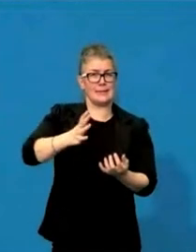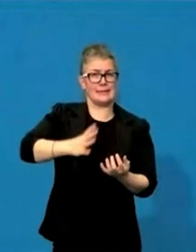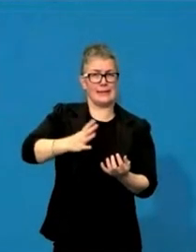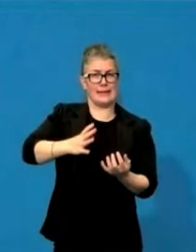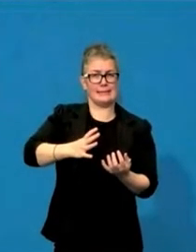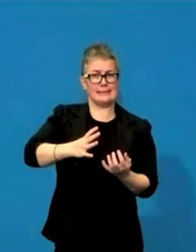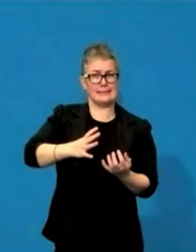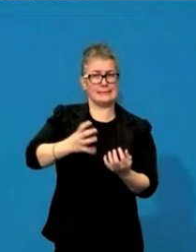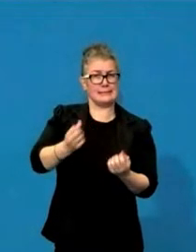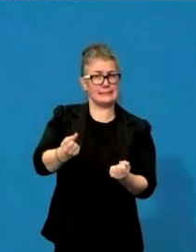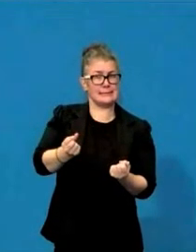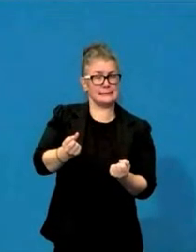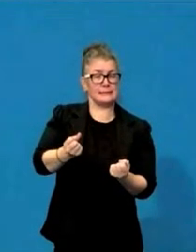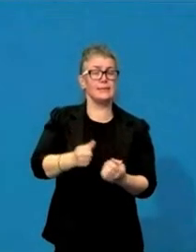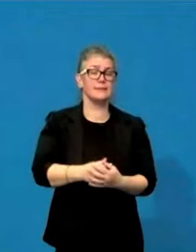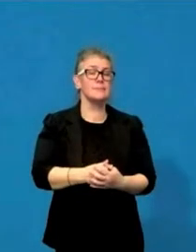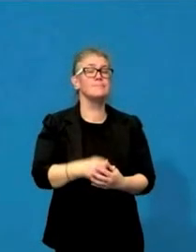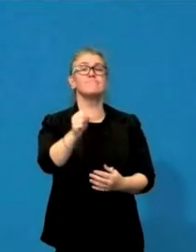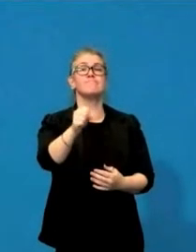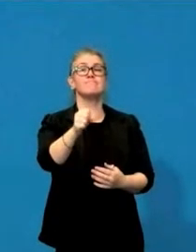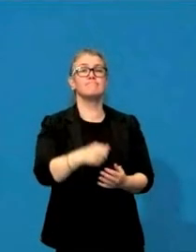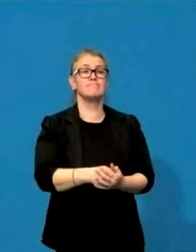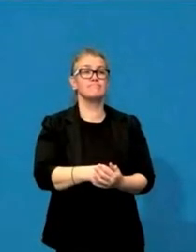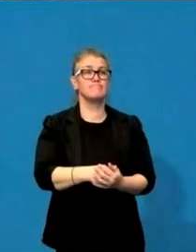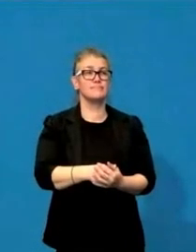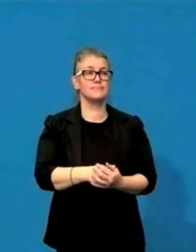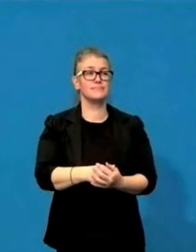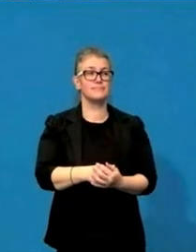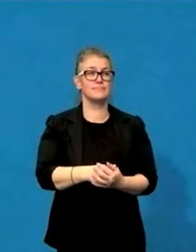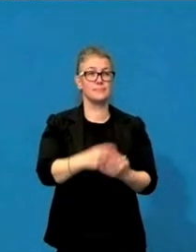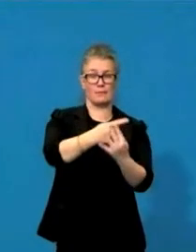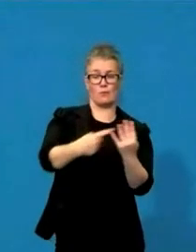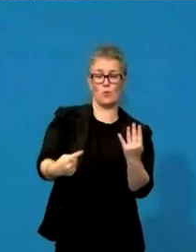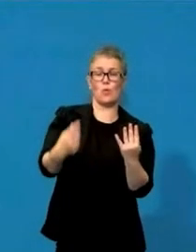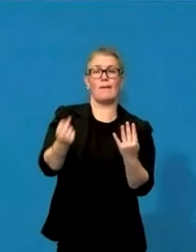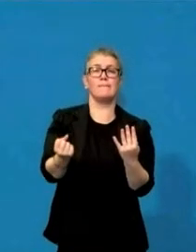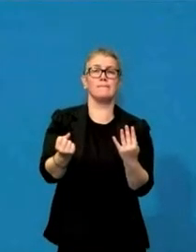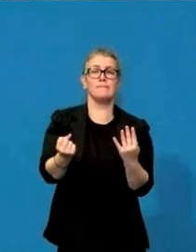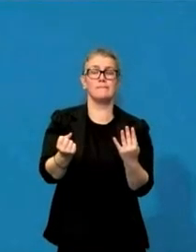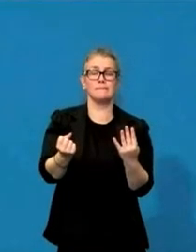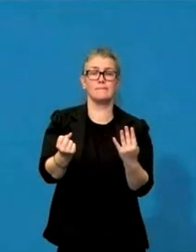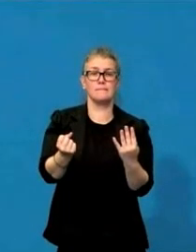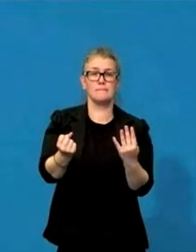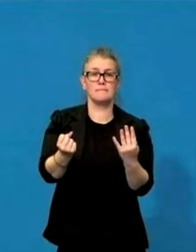They - yes, the - the four of them have, and they've got very complex needs.